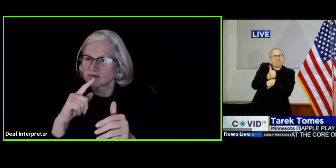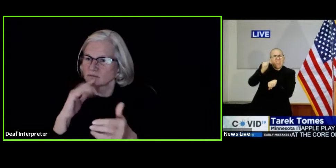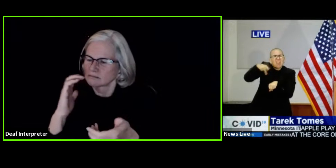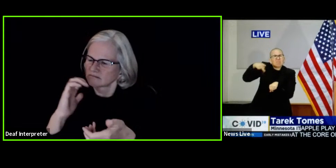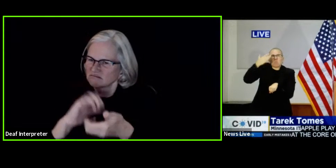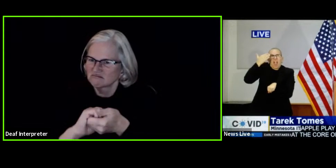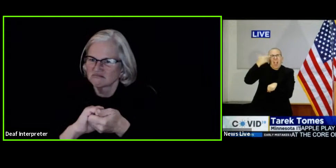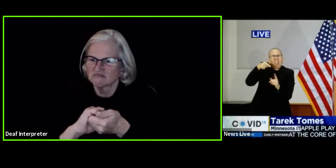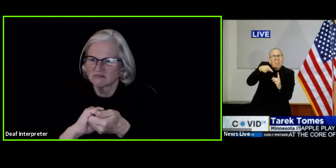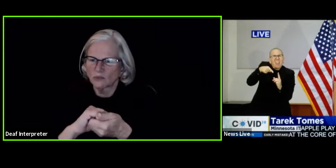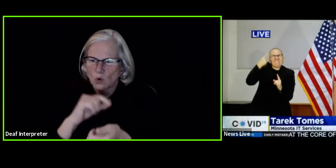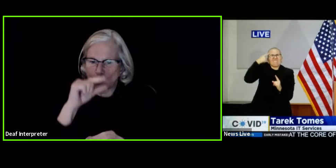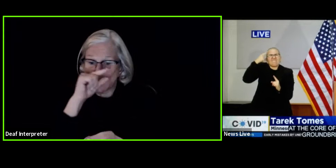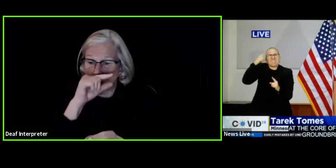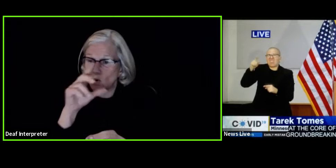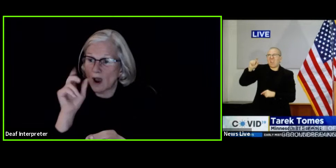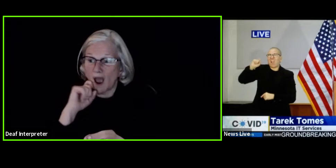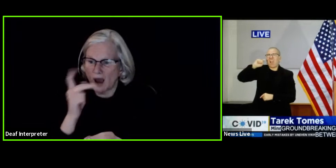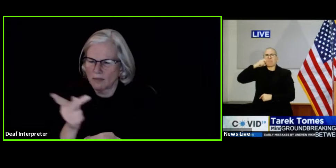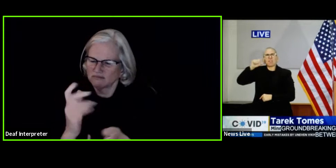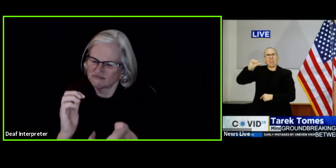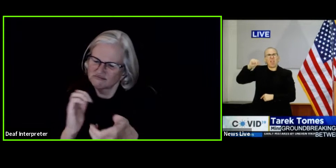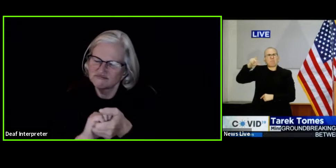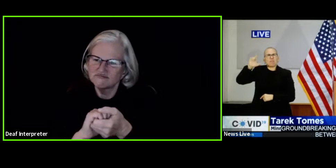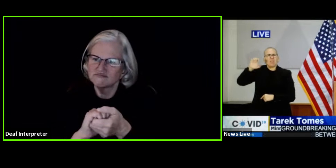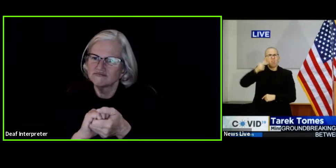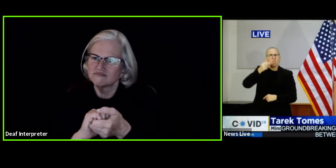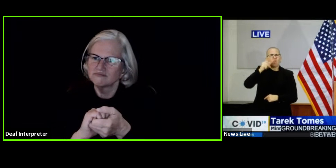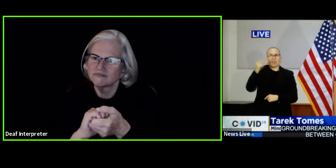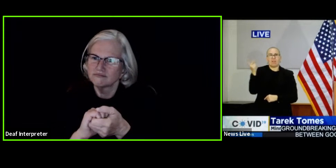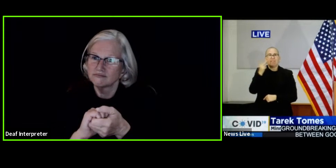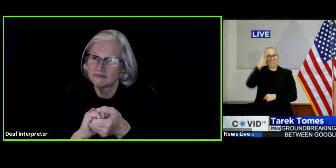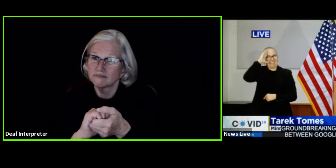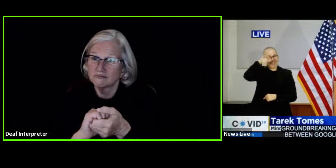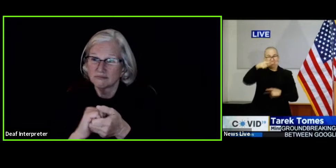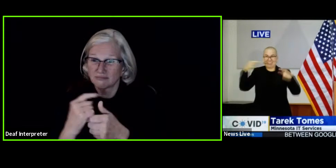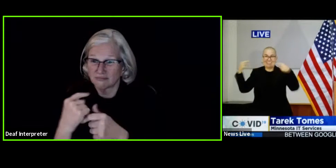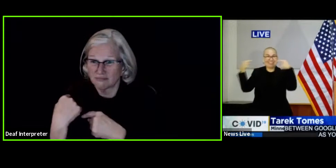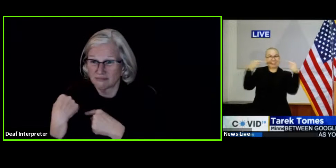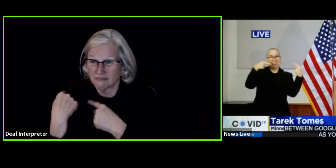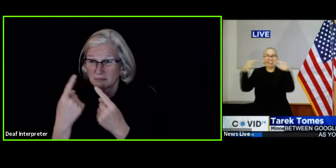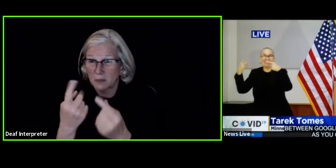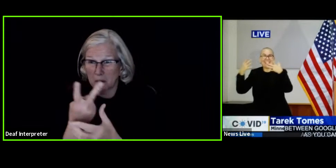AS YOU CAN IMAGINE, GOOGLE AND APPLE HAVE NOT PARTNERED ON MANY THINGS. BUT IN THE ONSET OF THIS PANDEMIC, GOOGLE